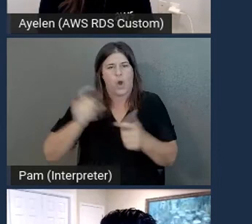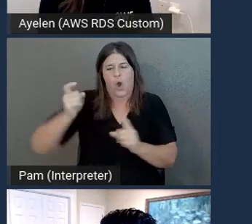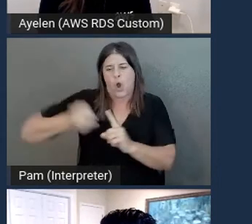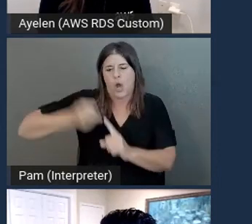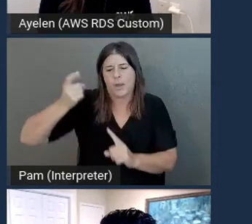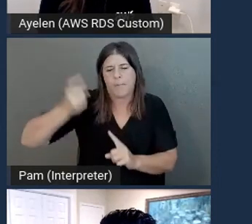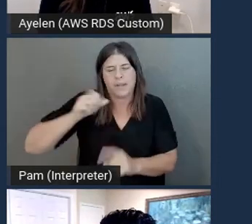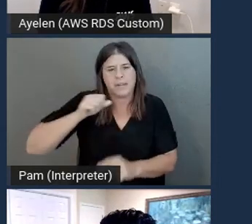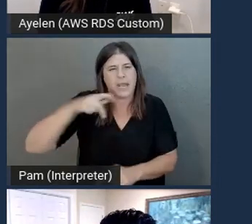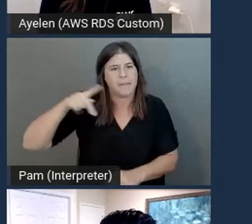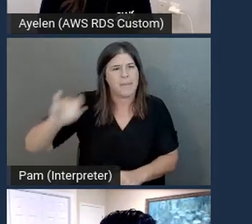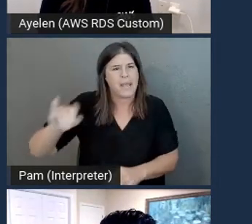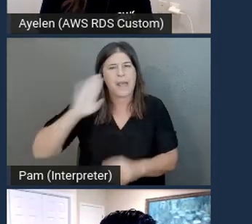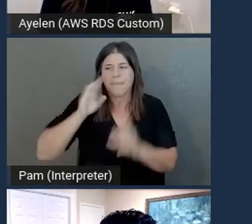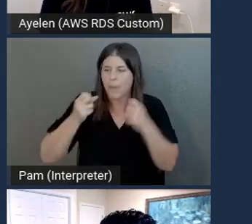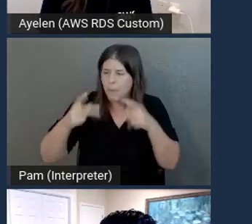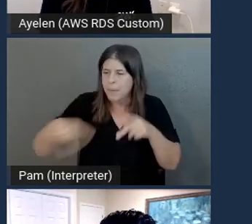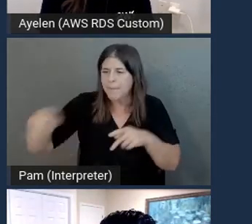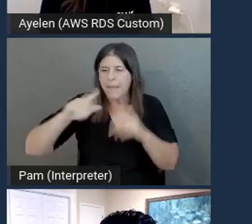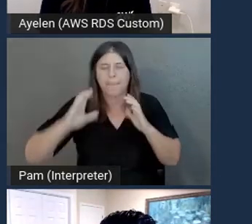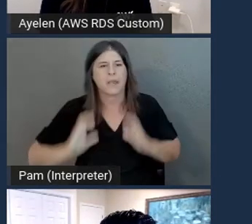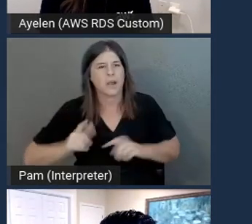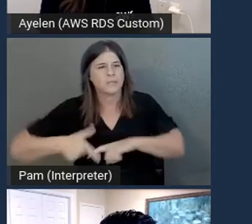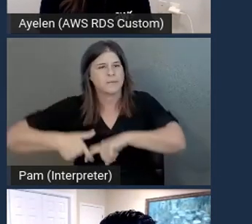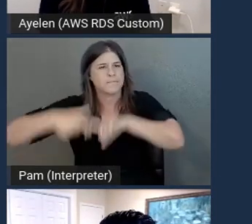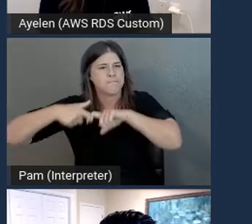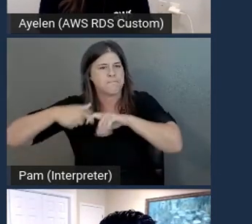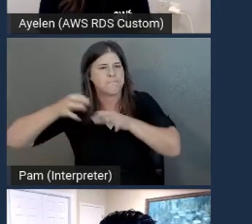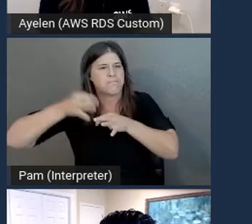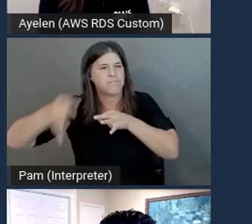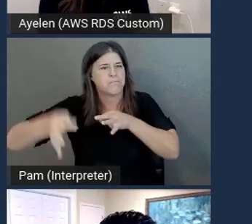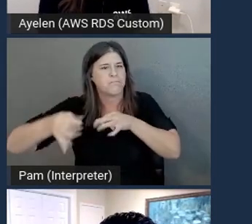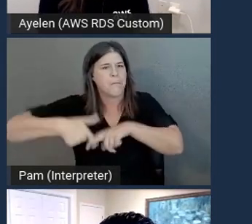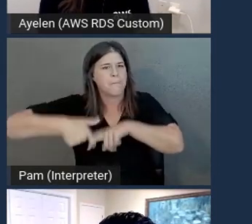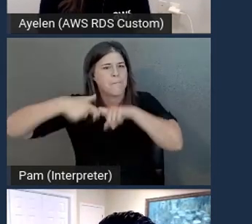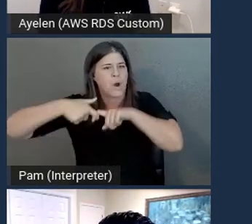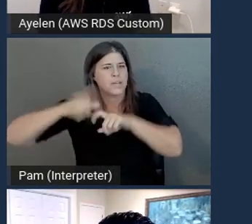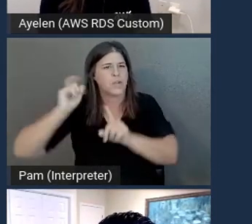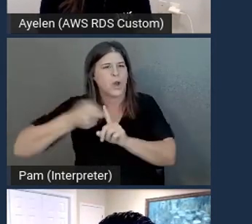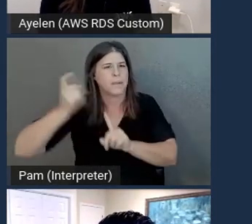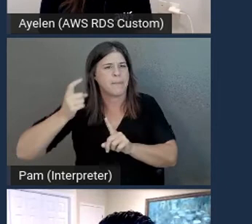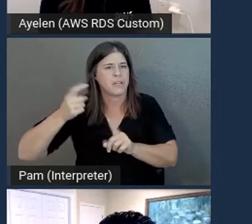that allows the customer to post automation. So that we don't try to start the database.